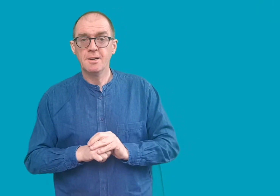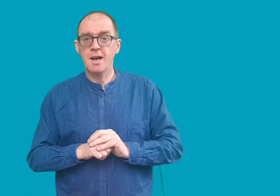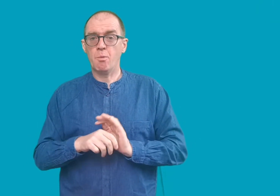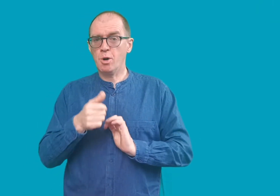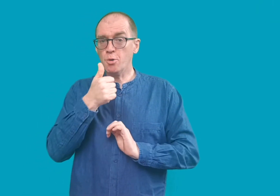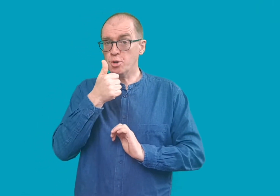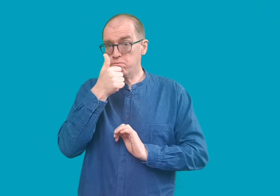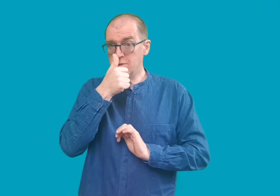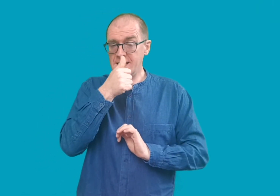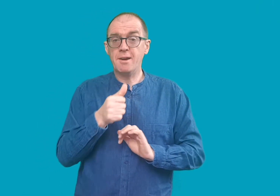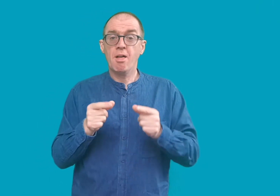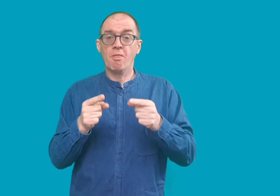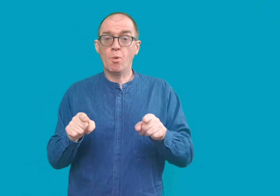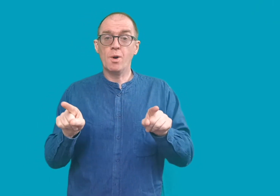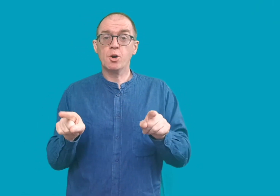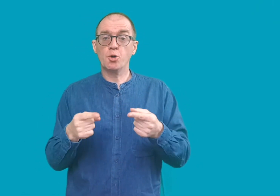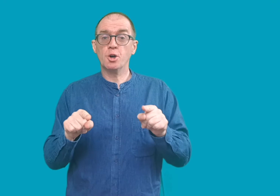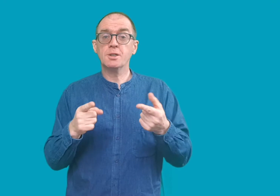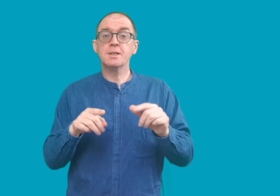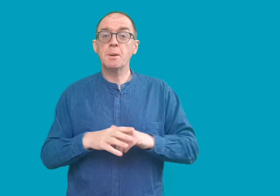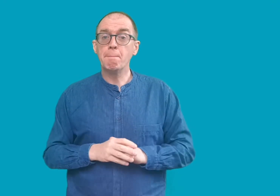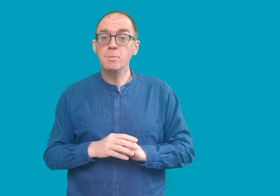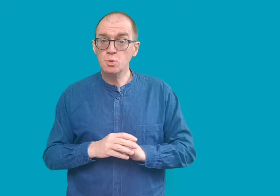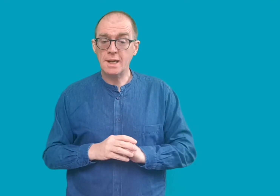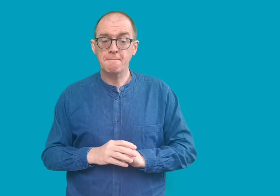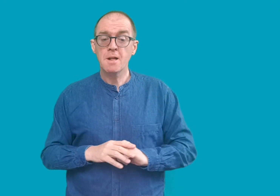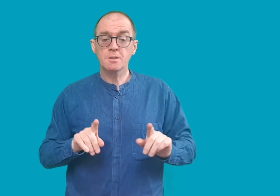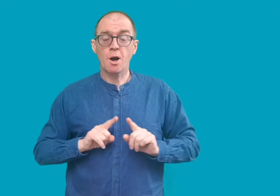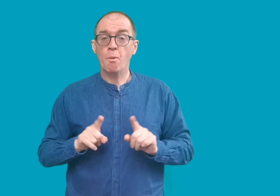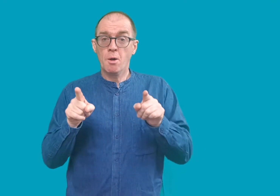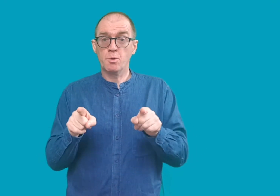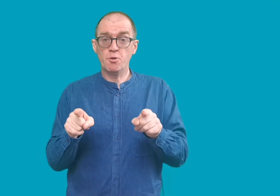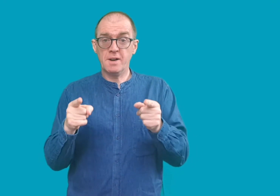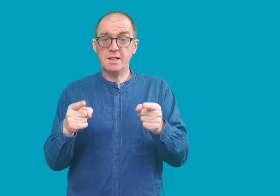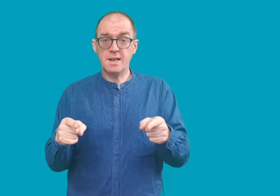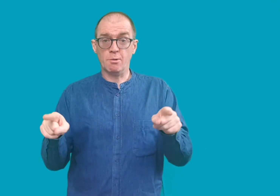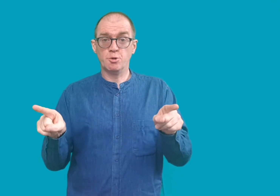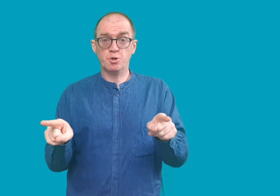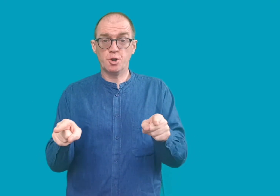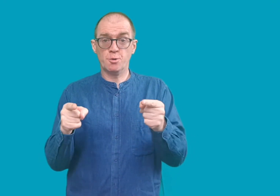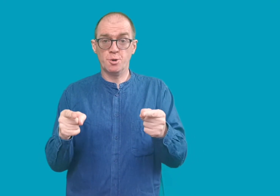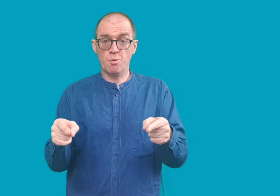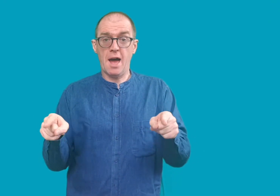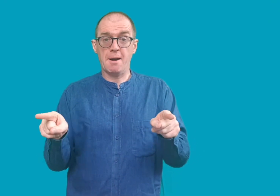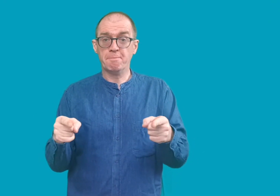and we're going to pretend that we're conducting some music. So, with your fingers out, you're just going to do that.